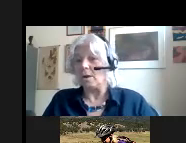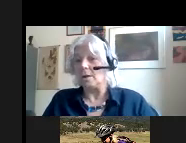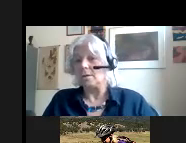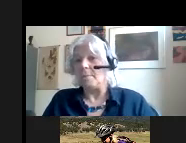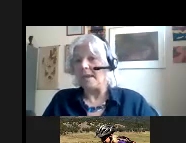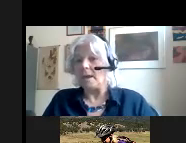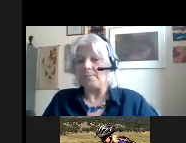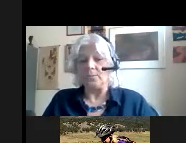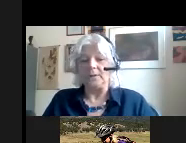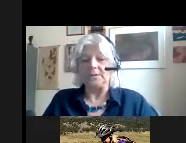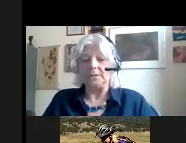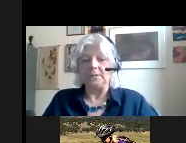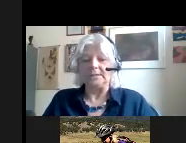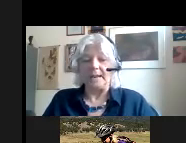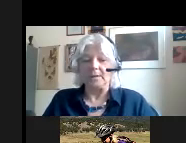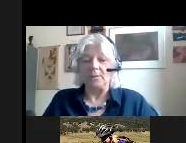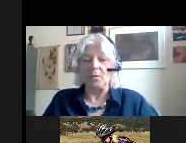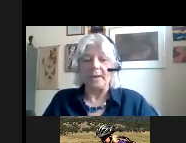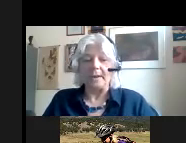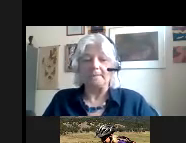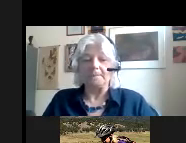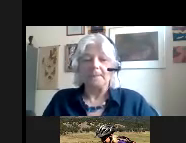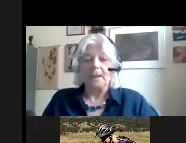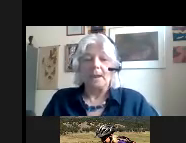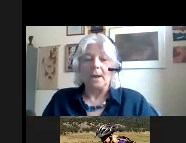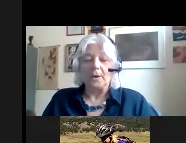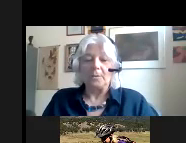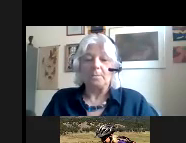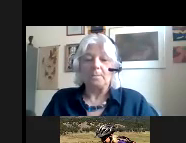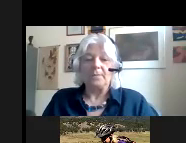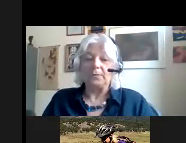makeup was the same, chemical makeup.